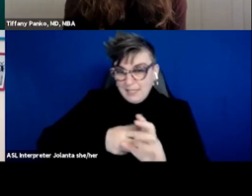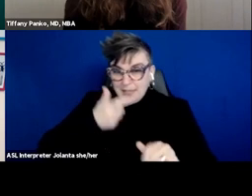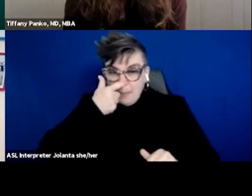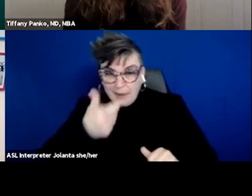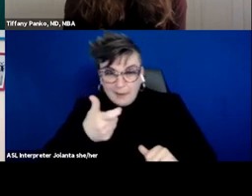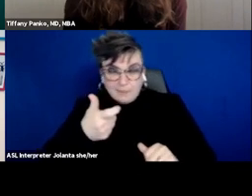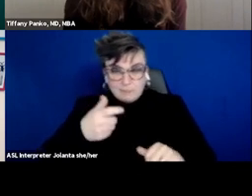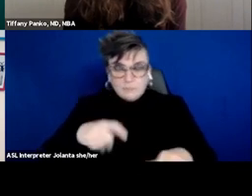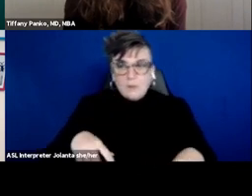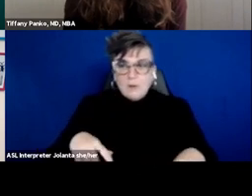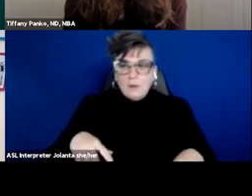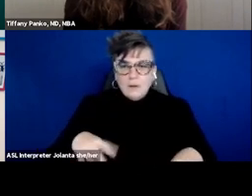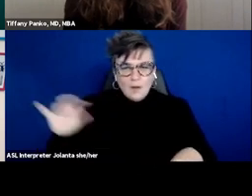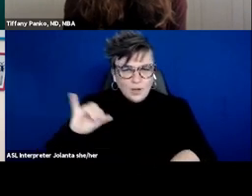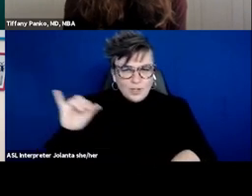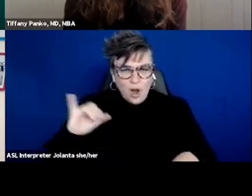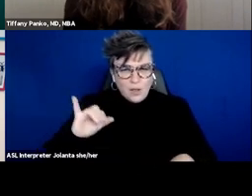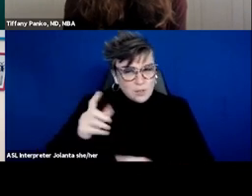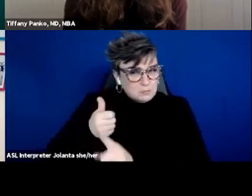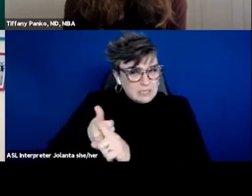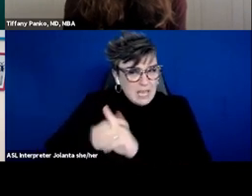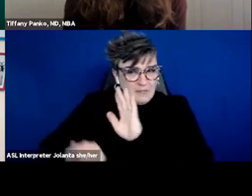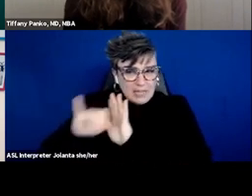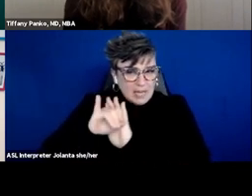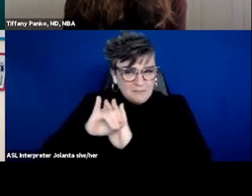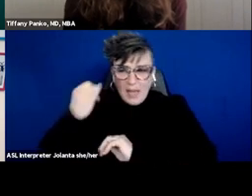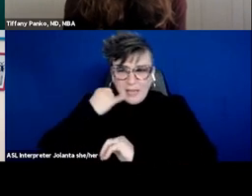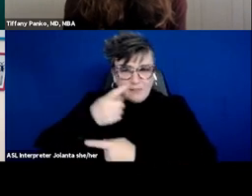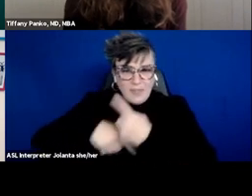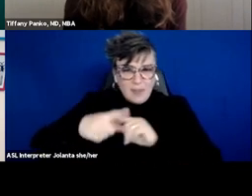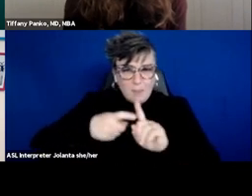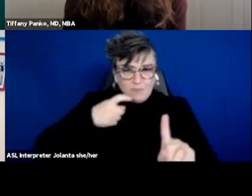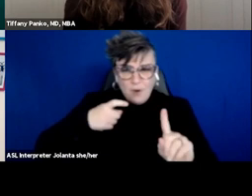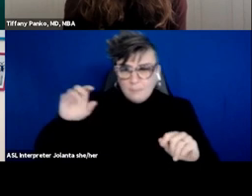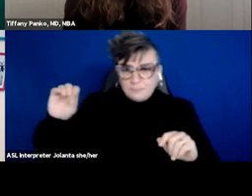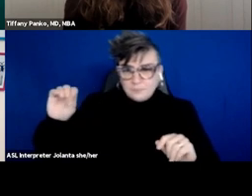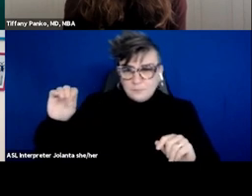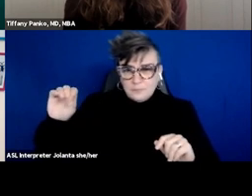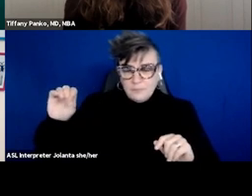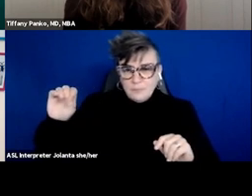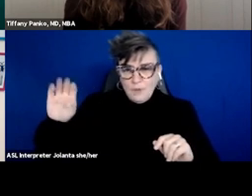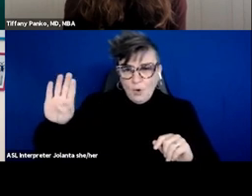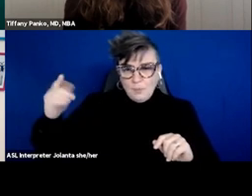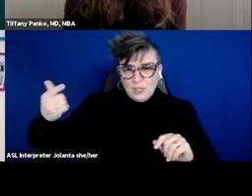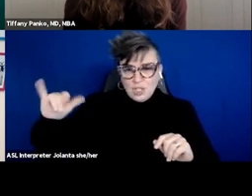to also feel free to self-identify if they come from OB/GYN, if they come from the nurse